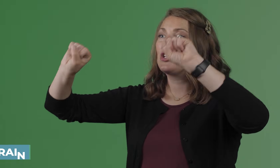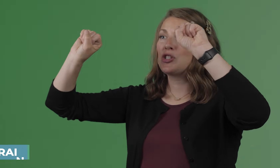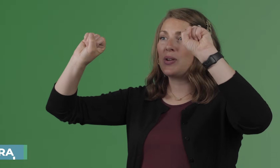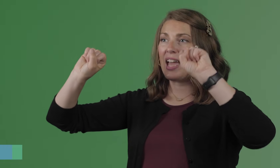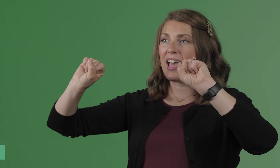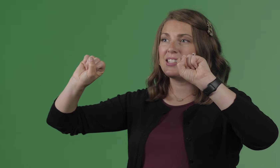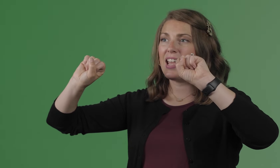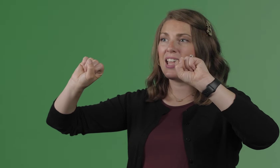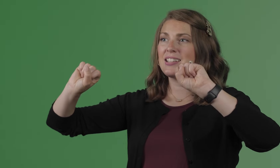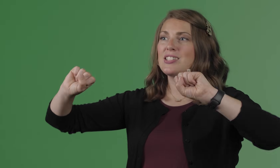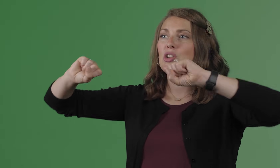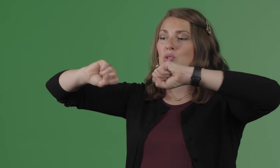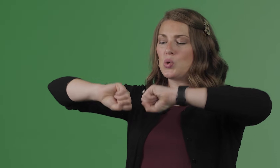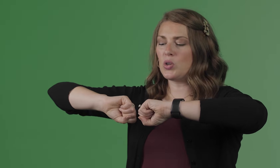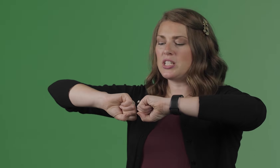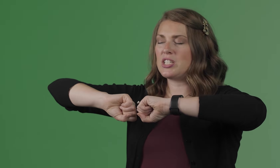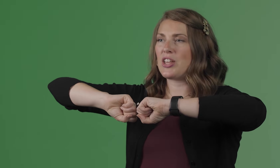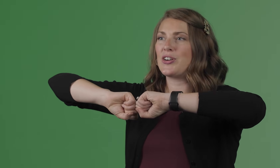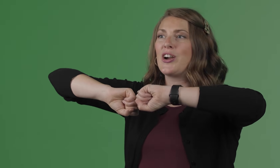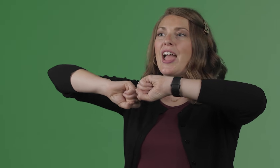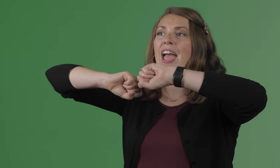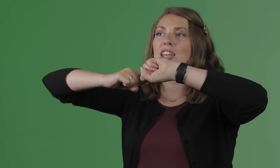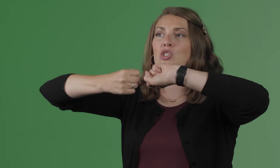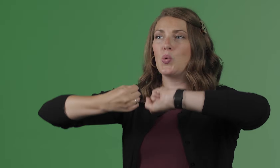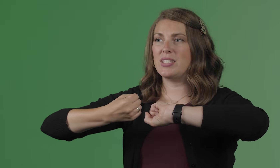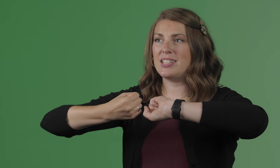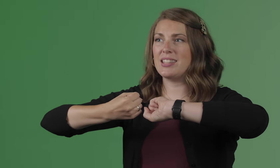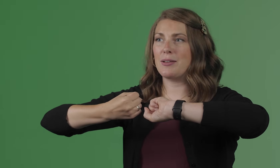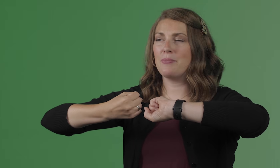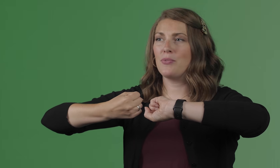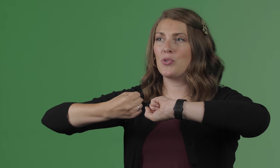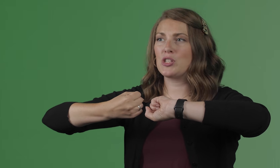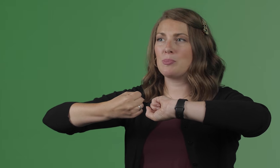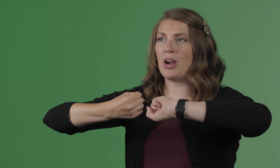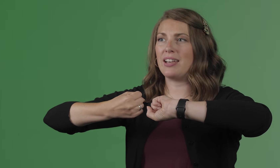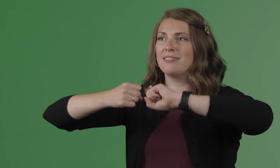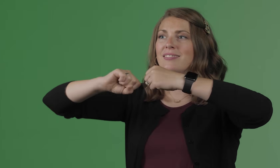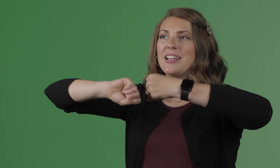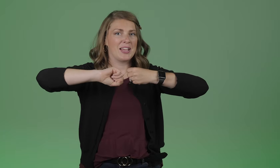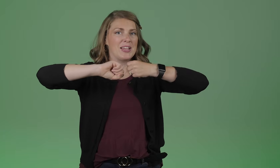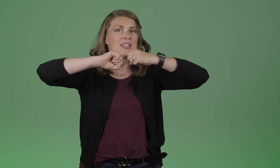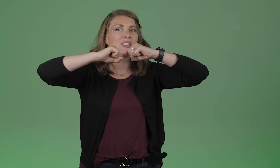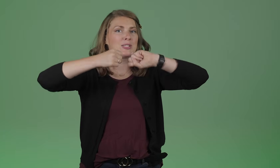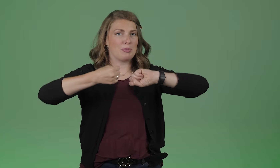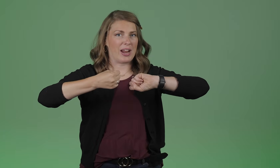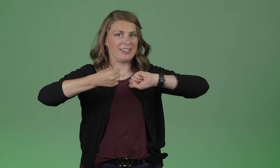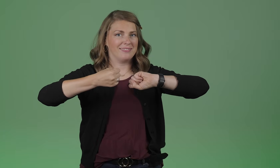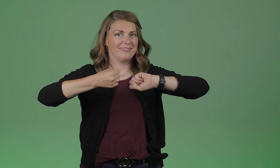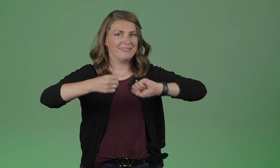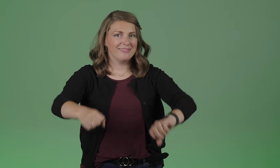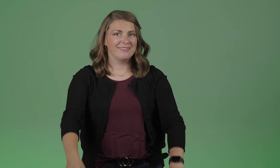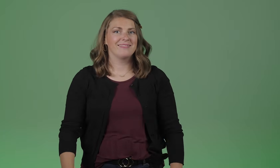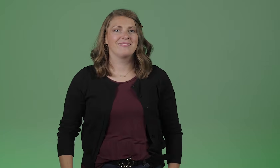You're doing S-hands towards each other and twisting them for sprain. Sprain